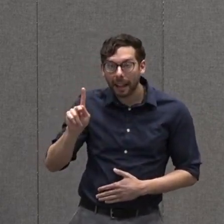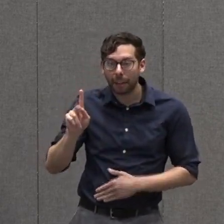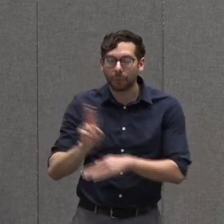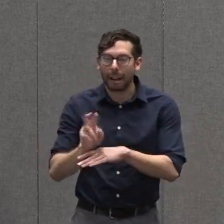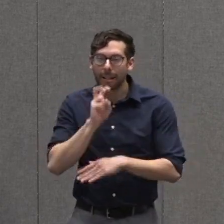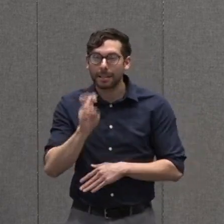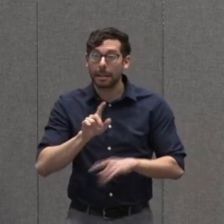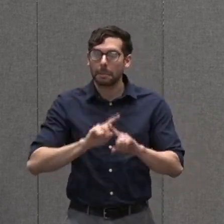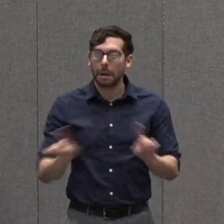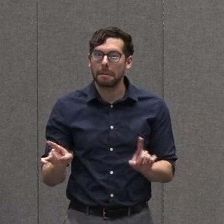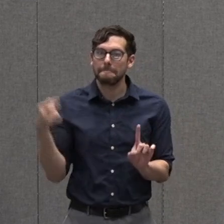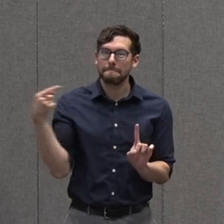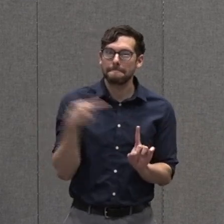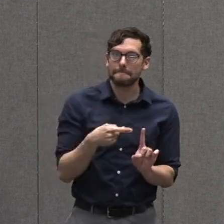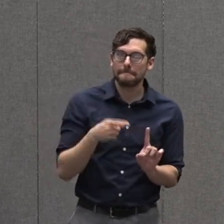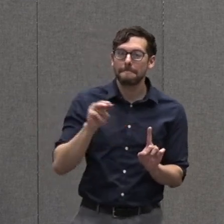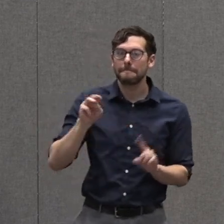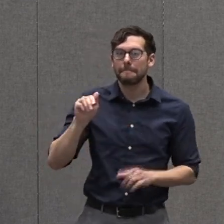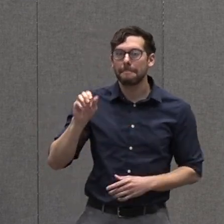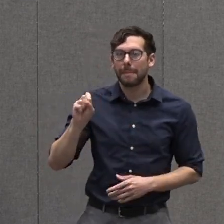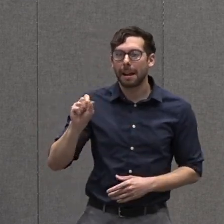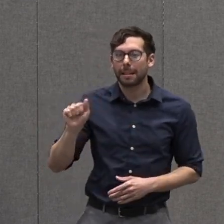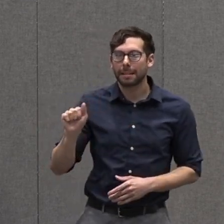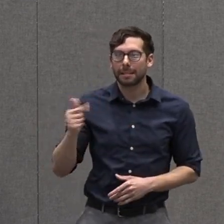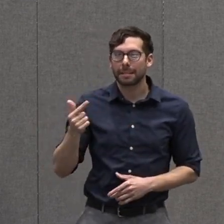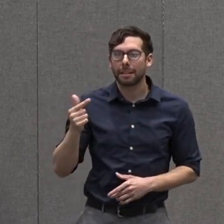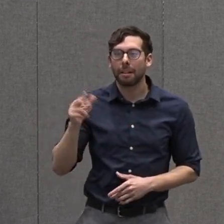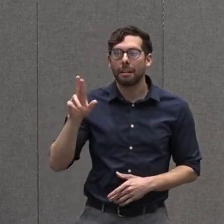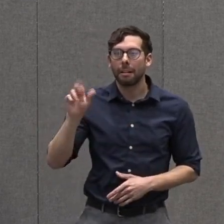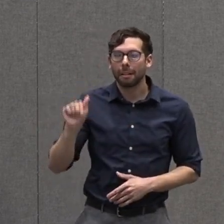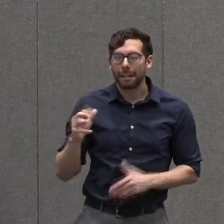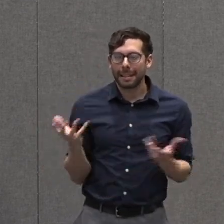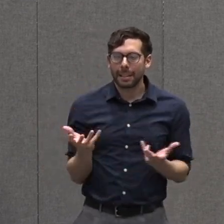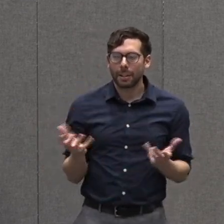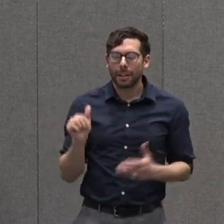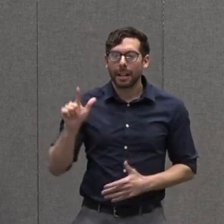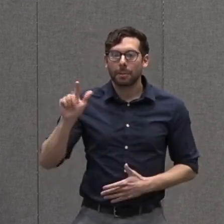that you are not trying to handle snakes in the wild, when you're out walking around.